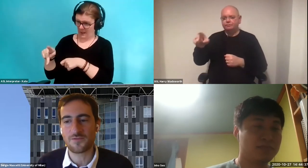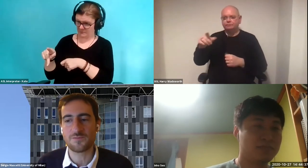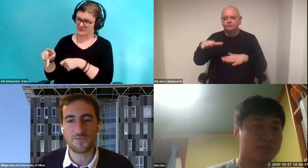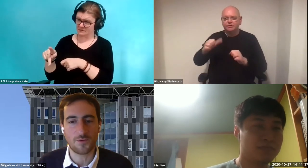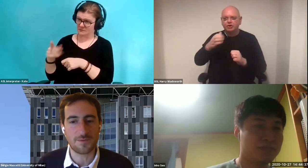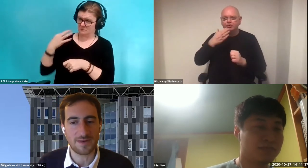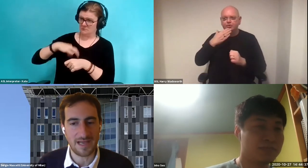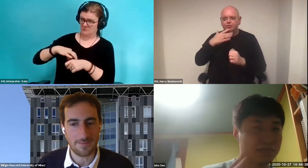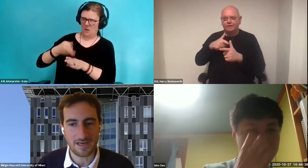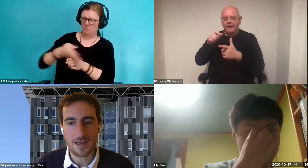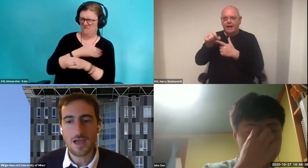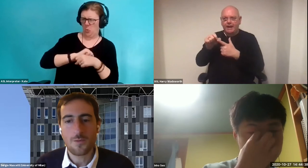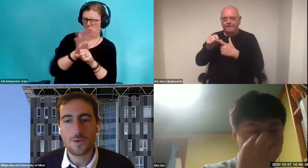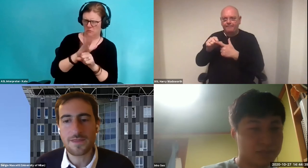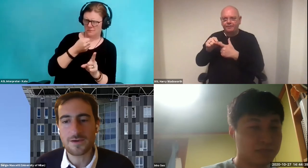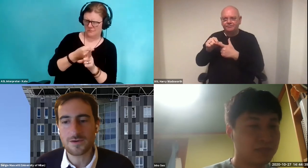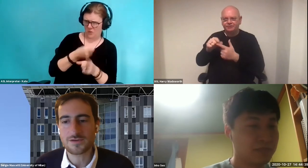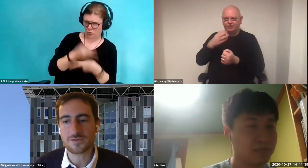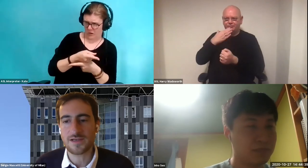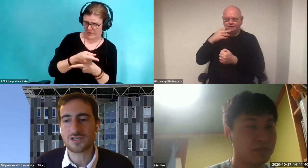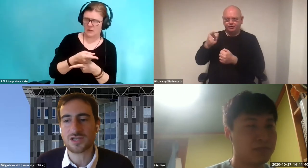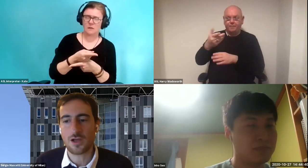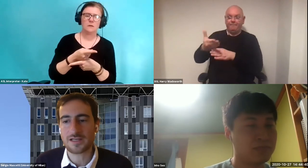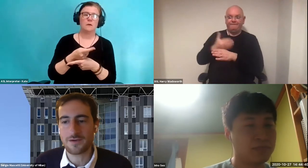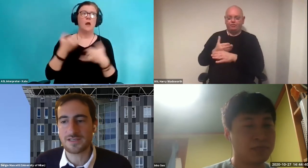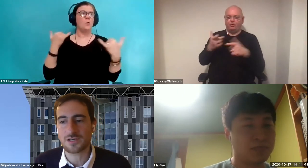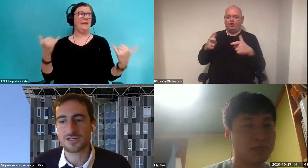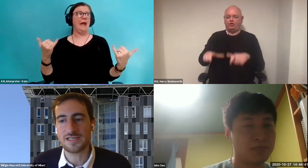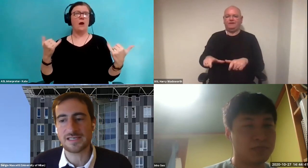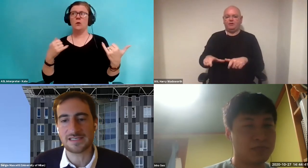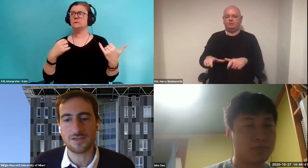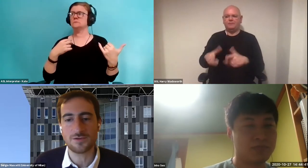before the pandemic with the new constraints such as lockdown and social distancing do